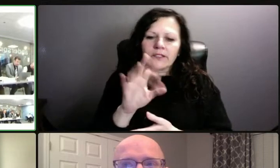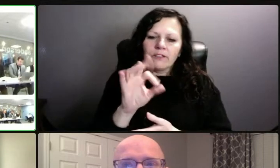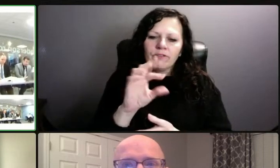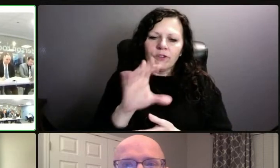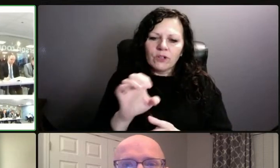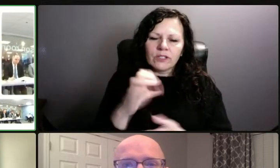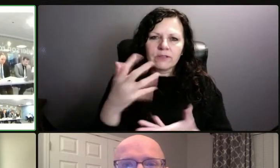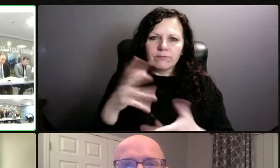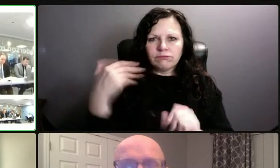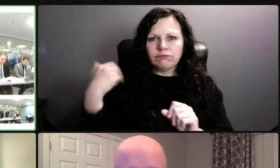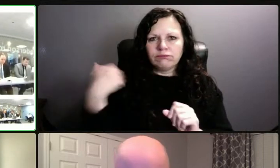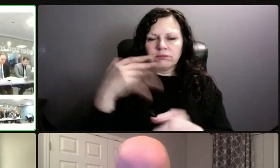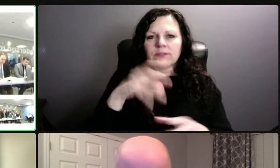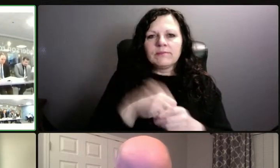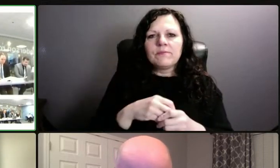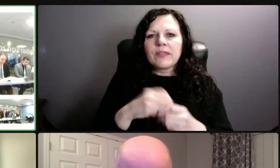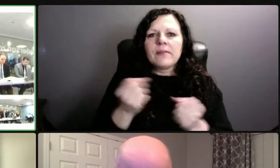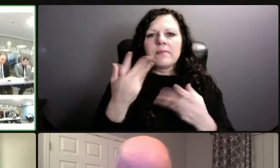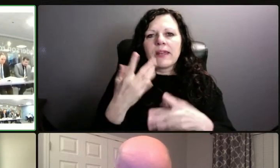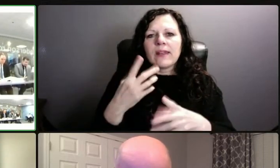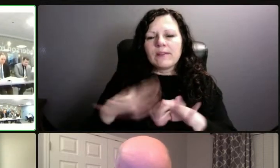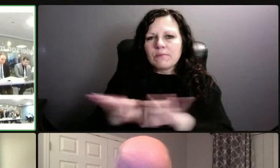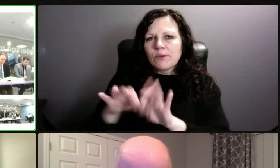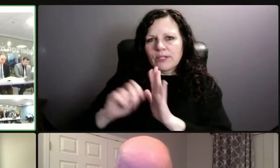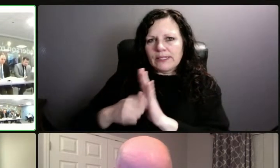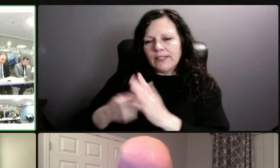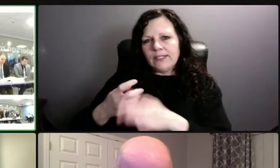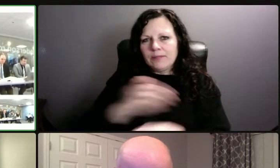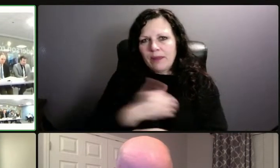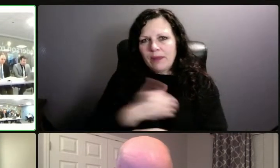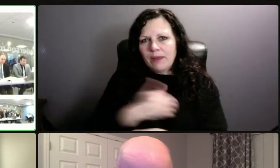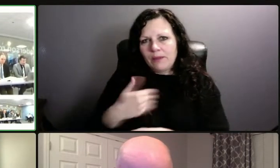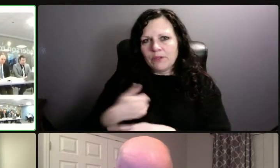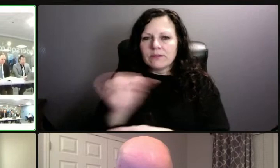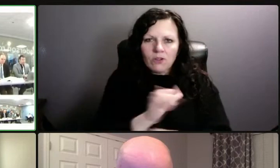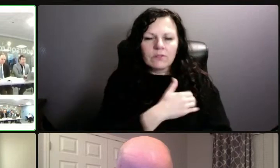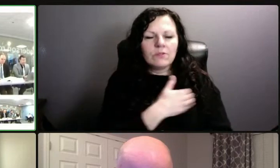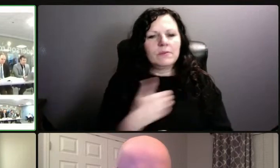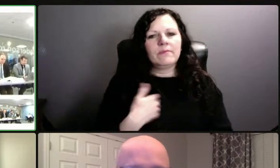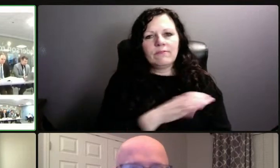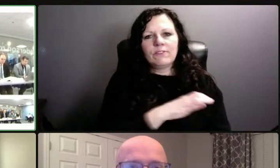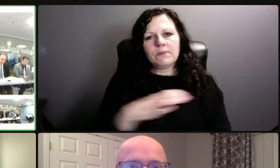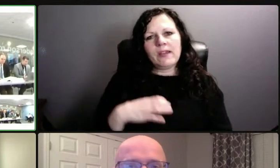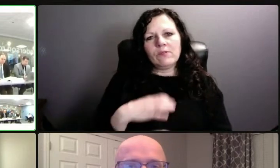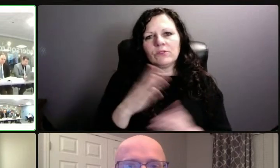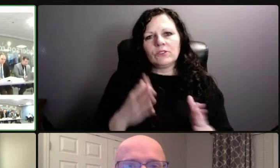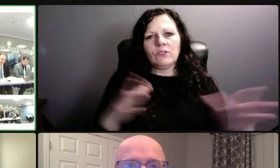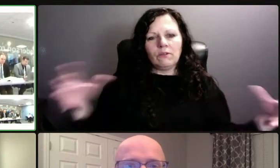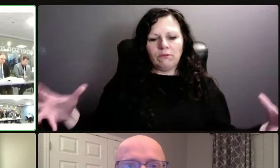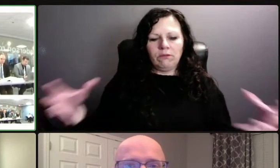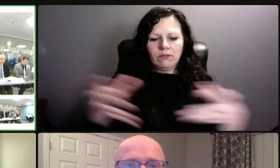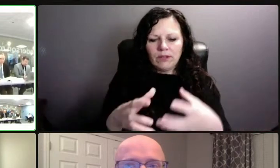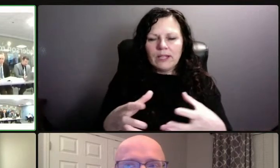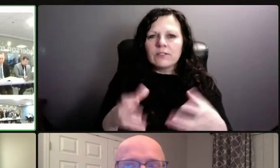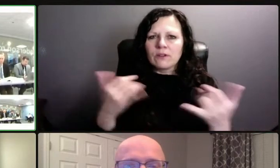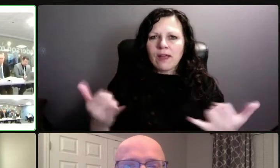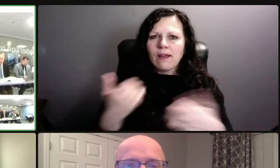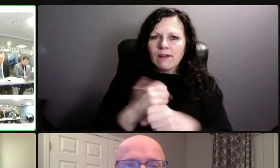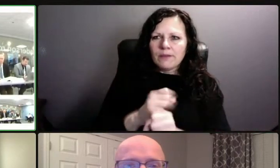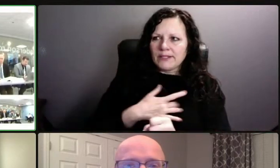I KNOW THAT THE SUSTAINABLE REVENUES TASK FORCE INCLUDED IN